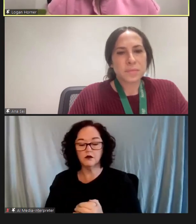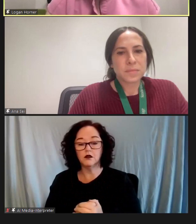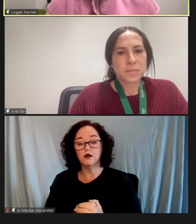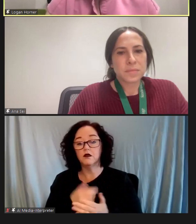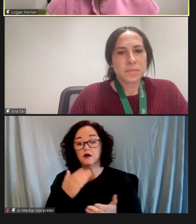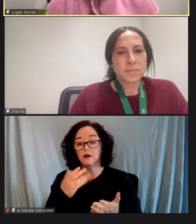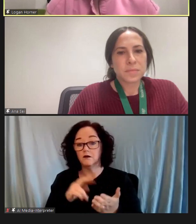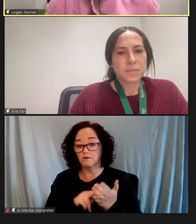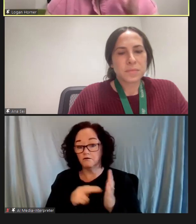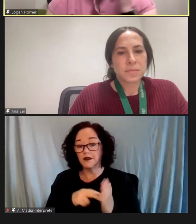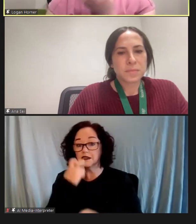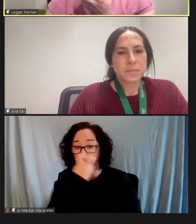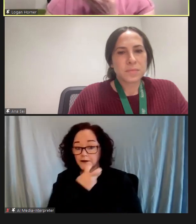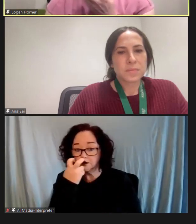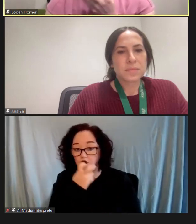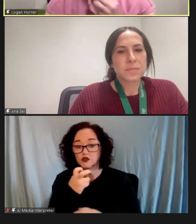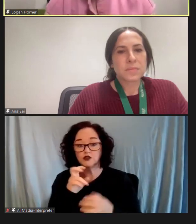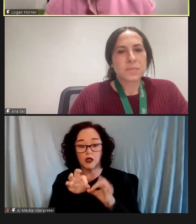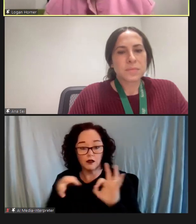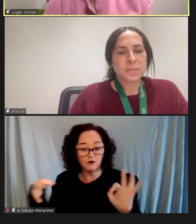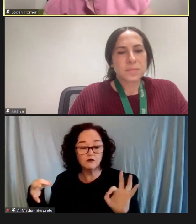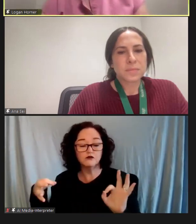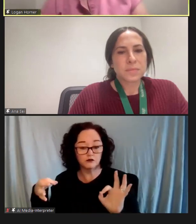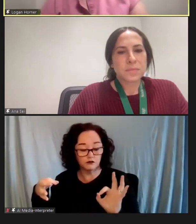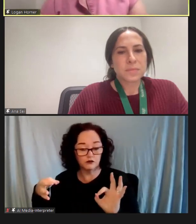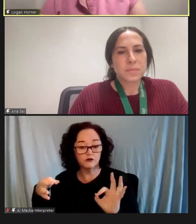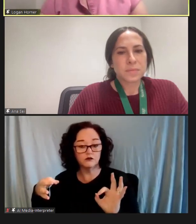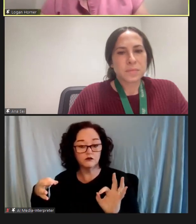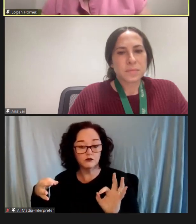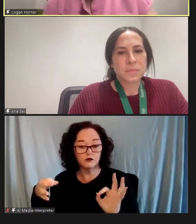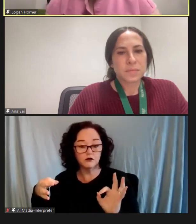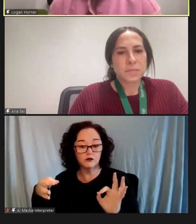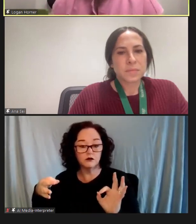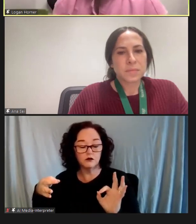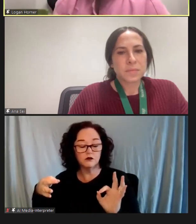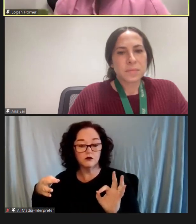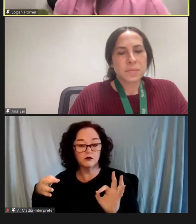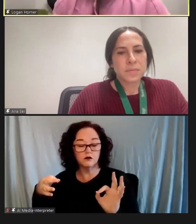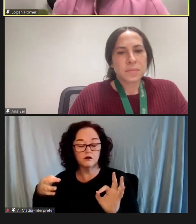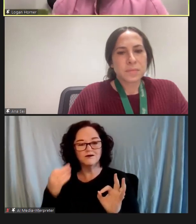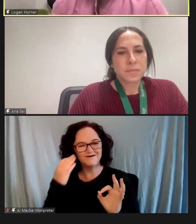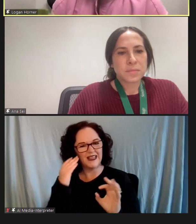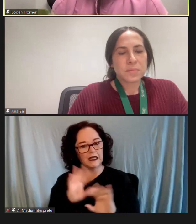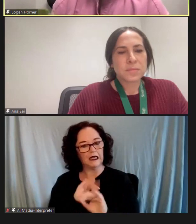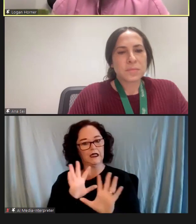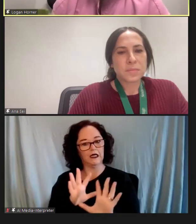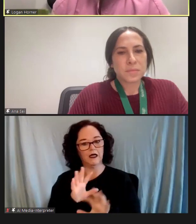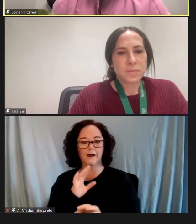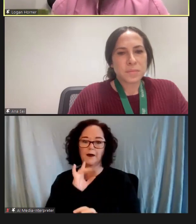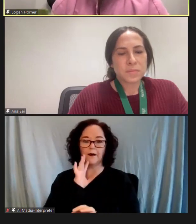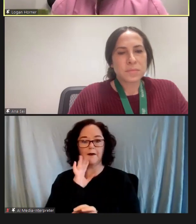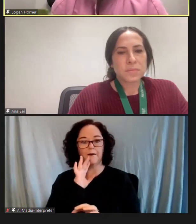language pathway as far as